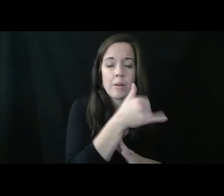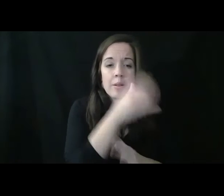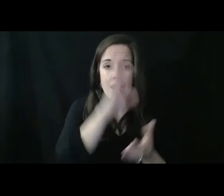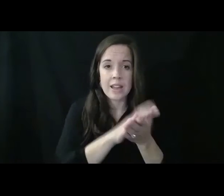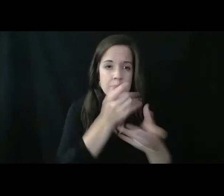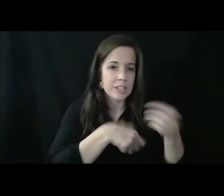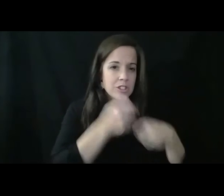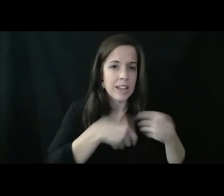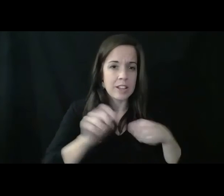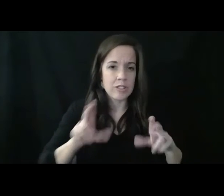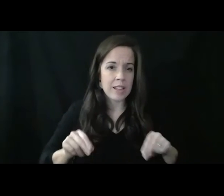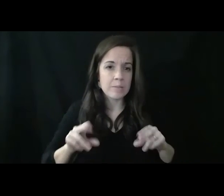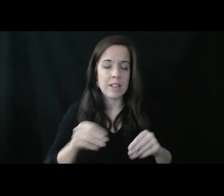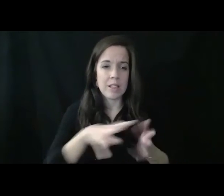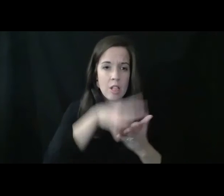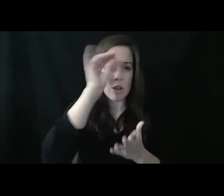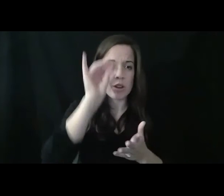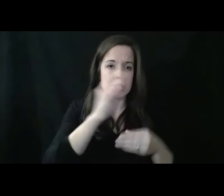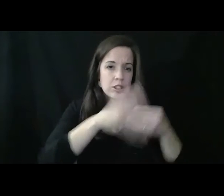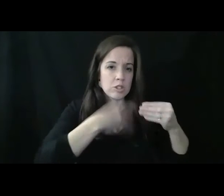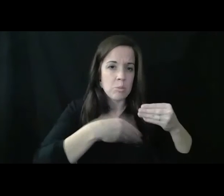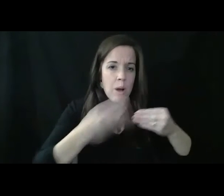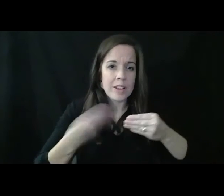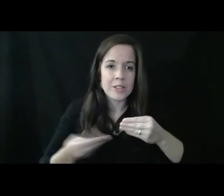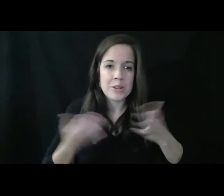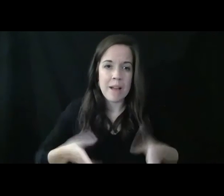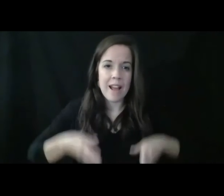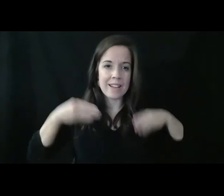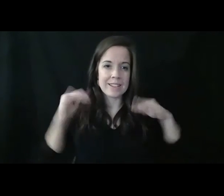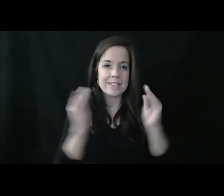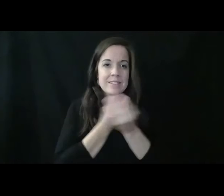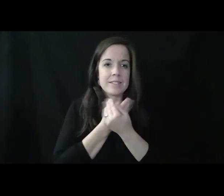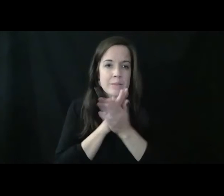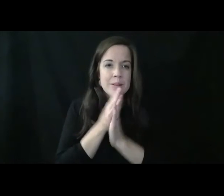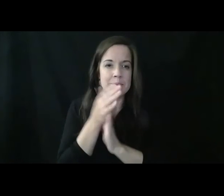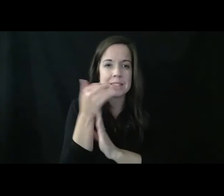learns to swaddle her body in the receiving blankets. She yellows. The heel pricks begin.